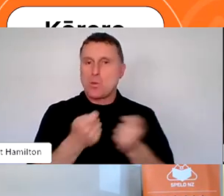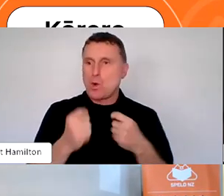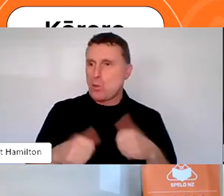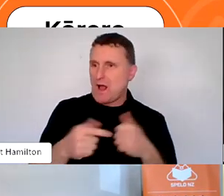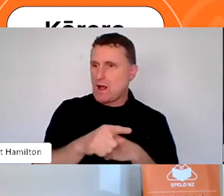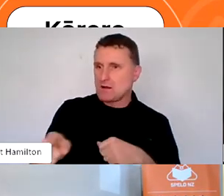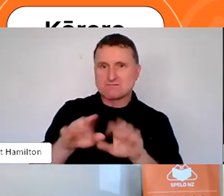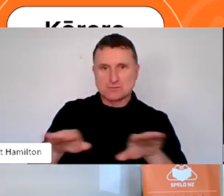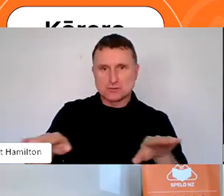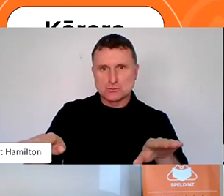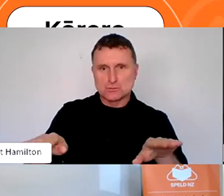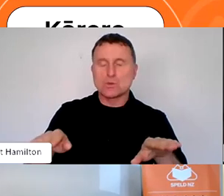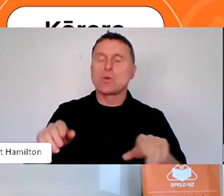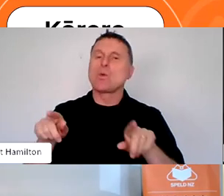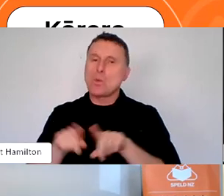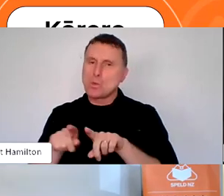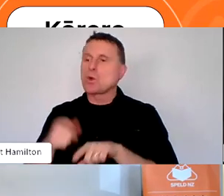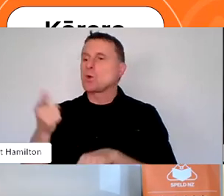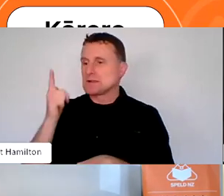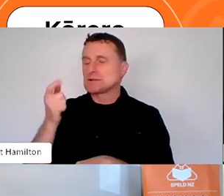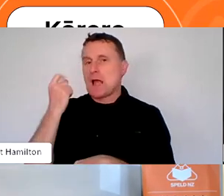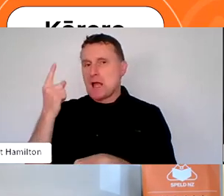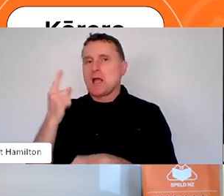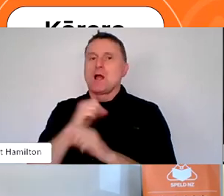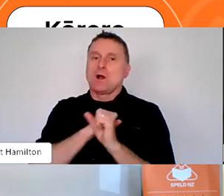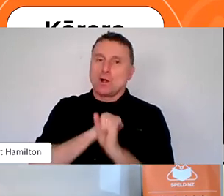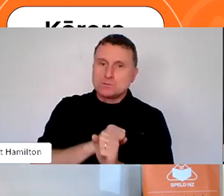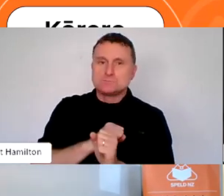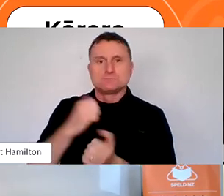and obligations to meet the needs of all of the students in their